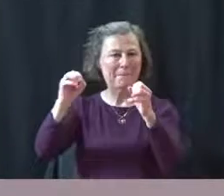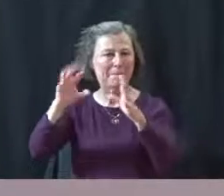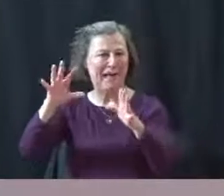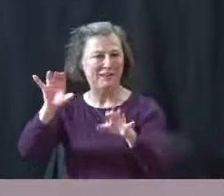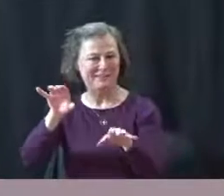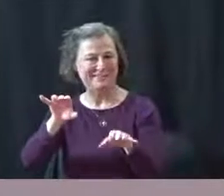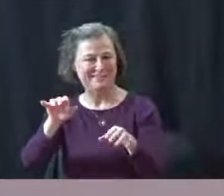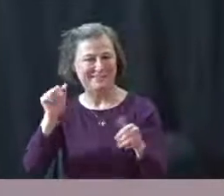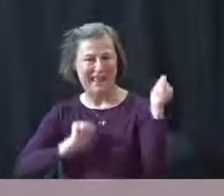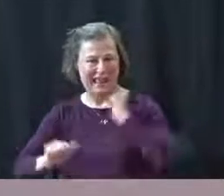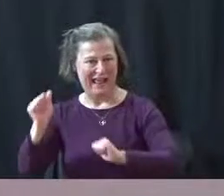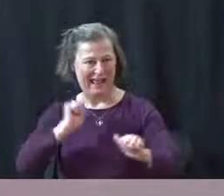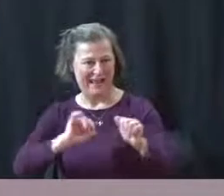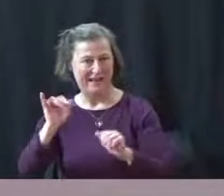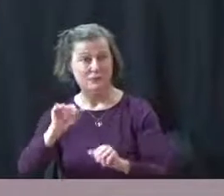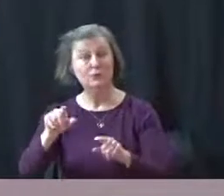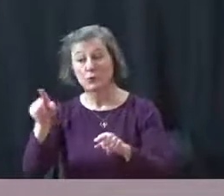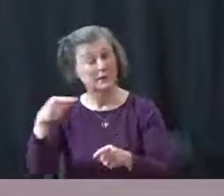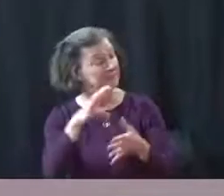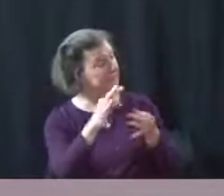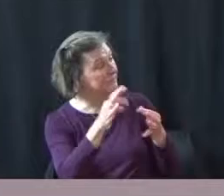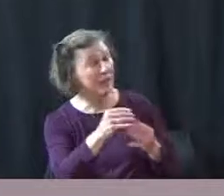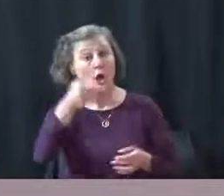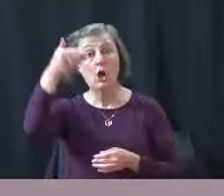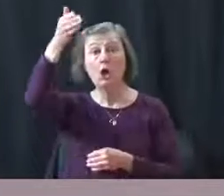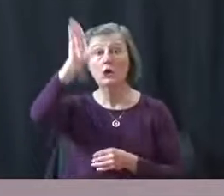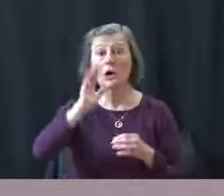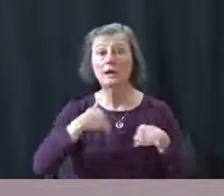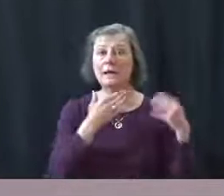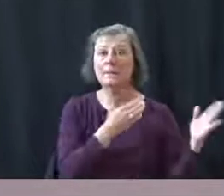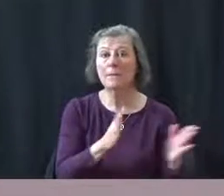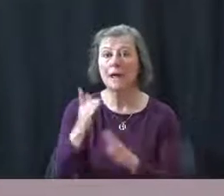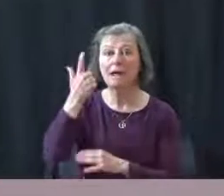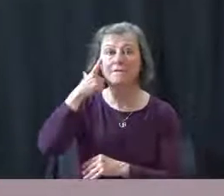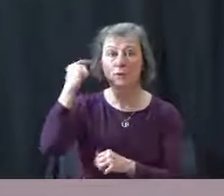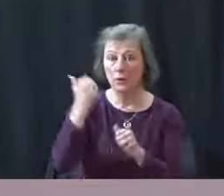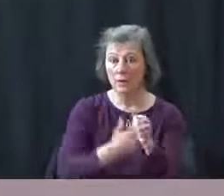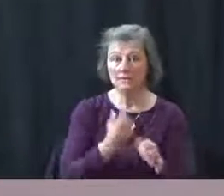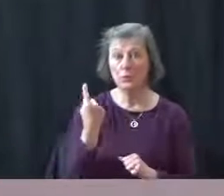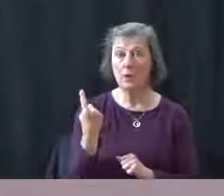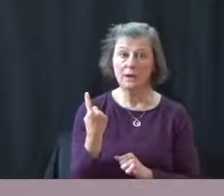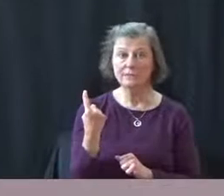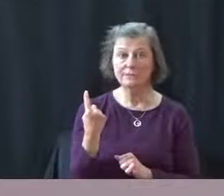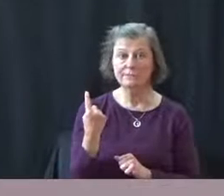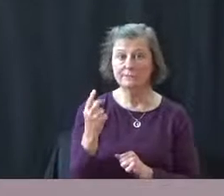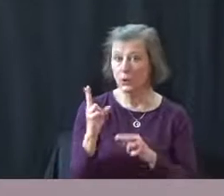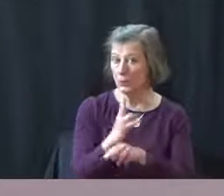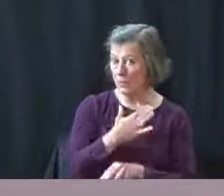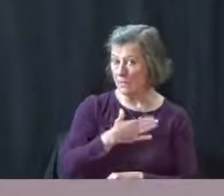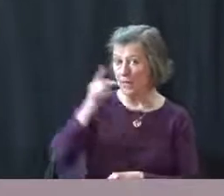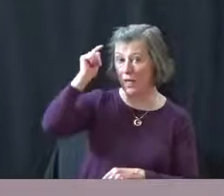that god has a plan for everyone. Using my own theological language I might